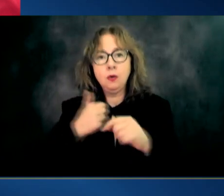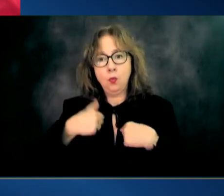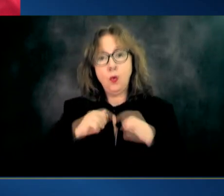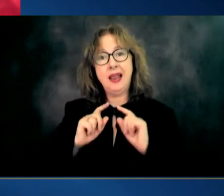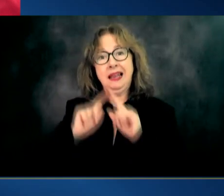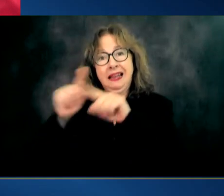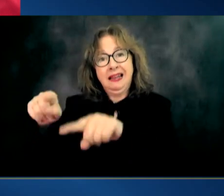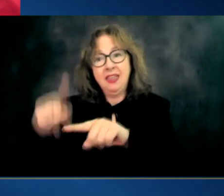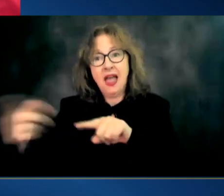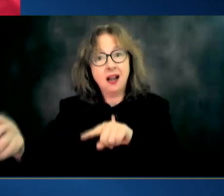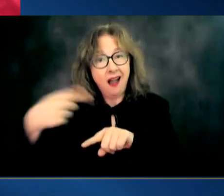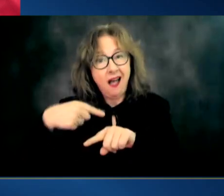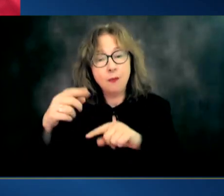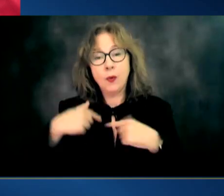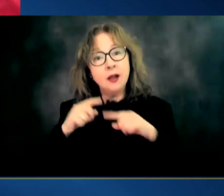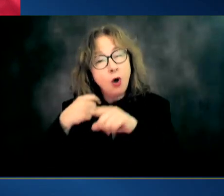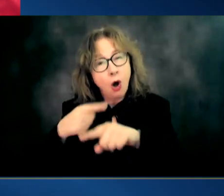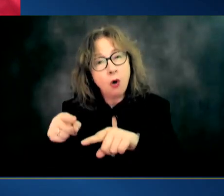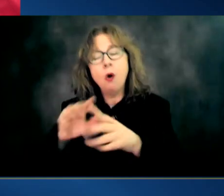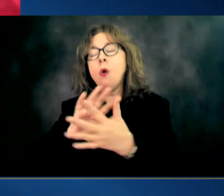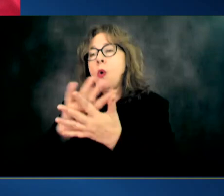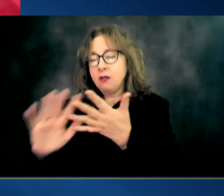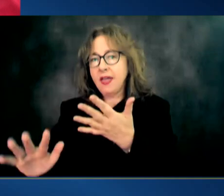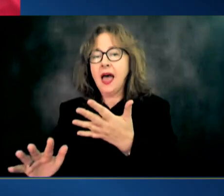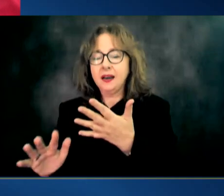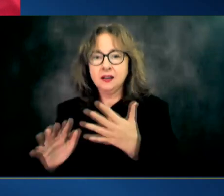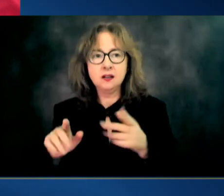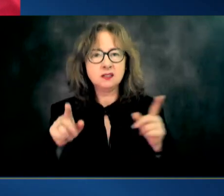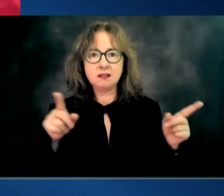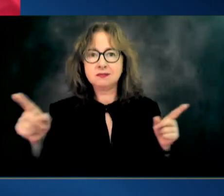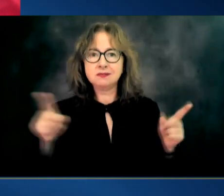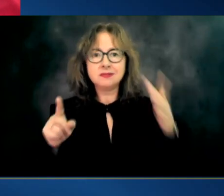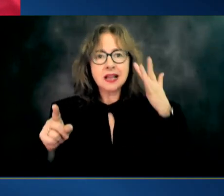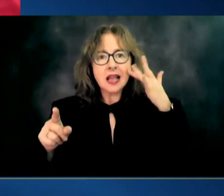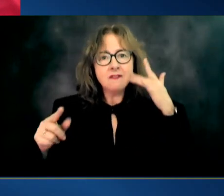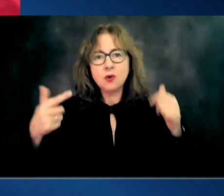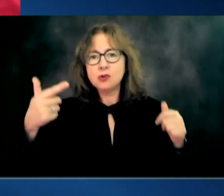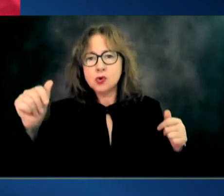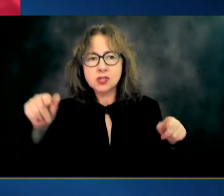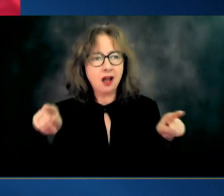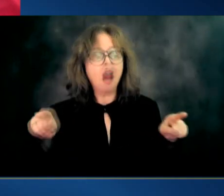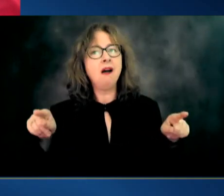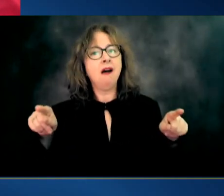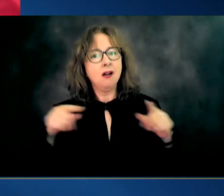So, these success stories really demonstrate that robust data collection combined with